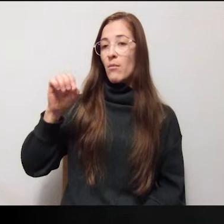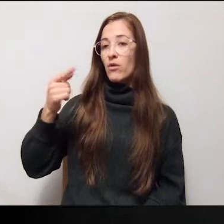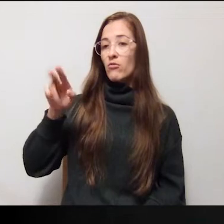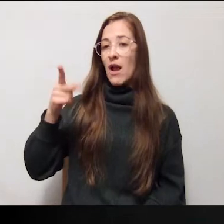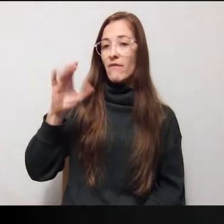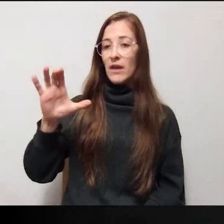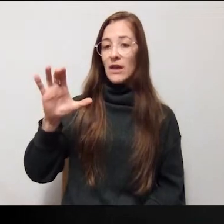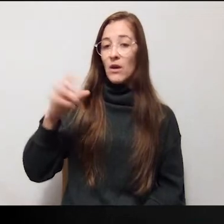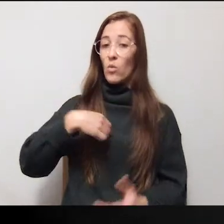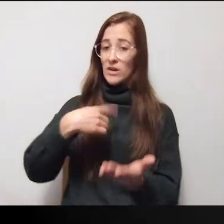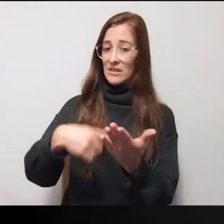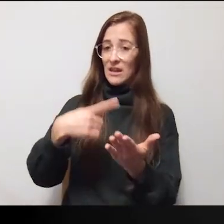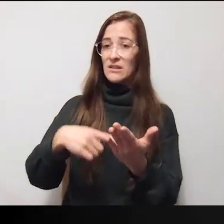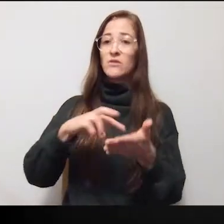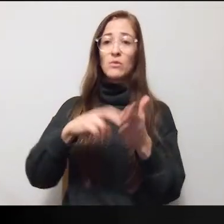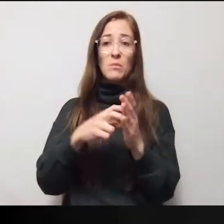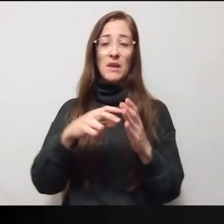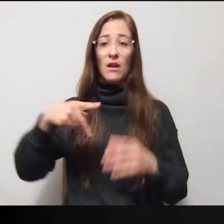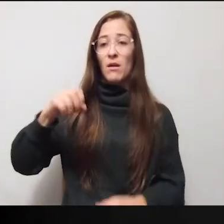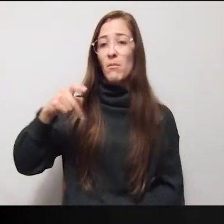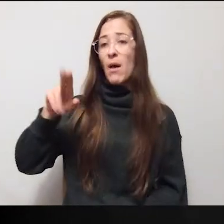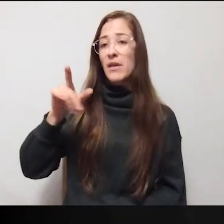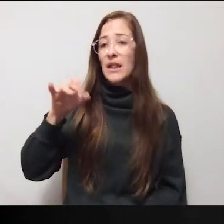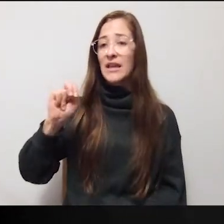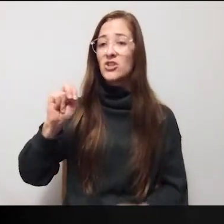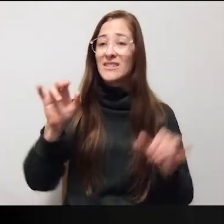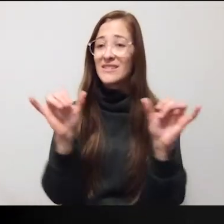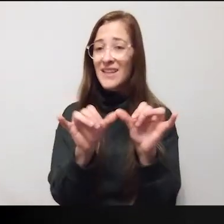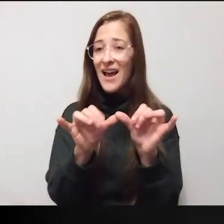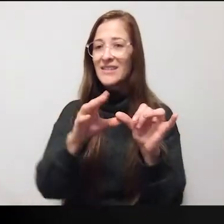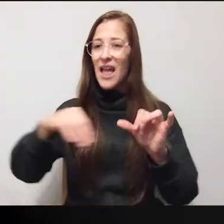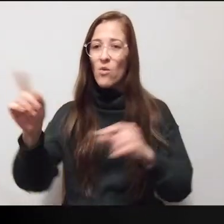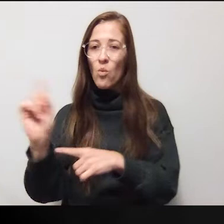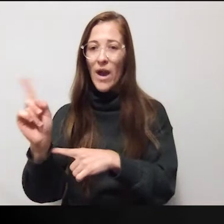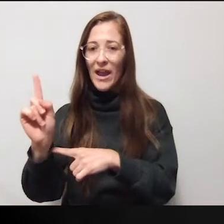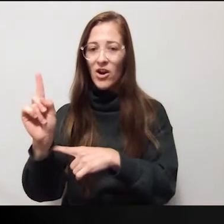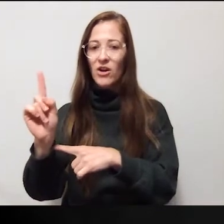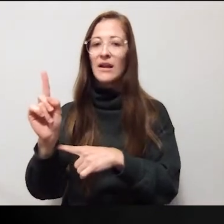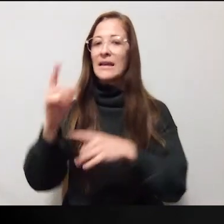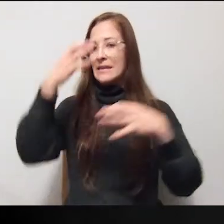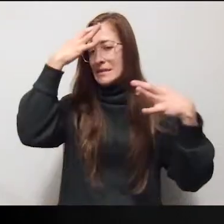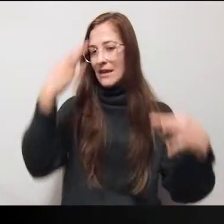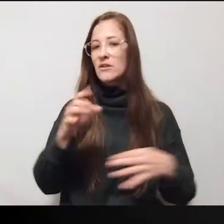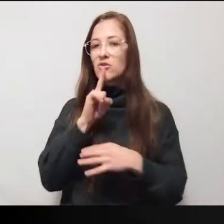you know, you're talking about this population size as well as locale. And it is definitely true that in New York City